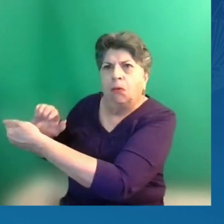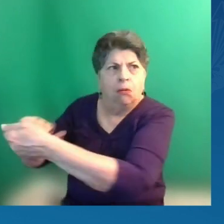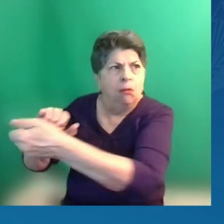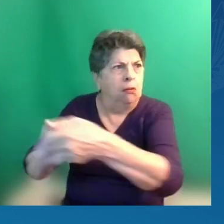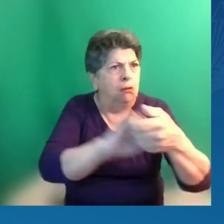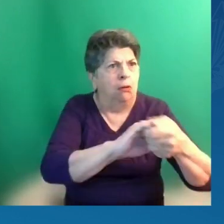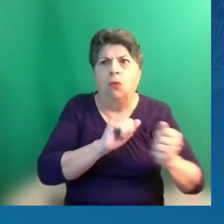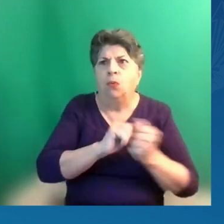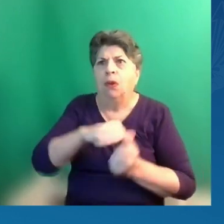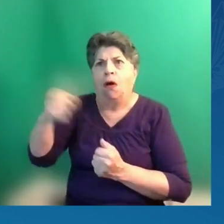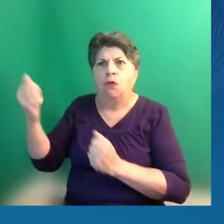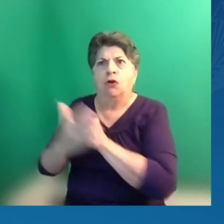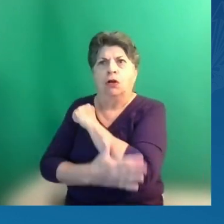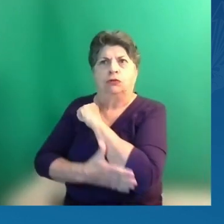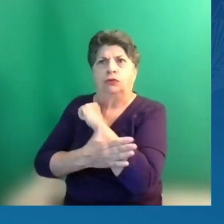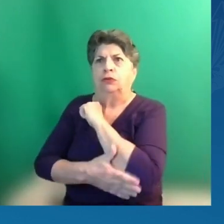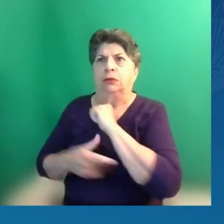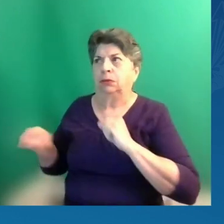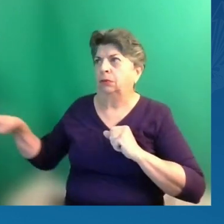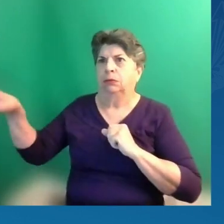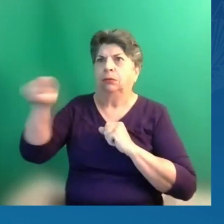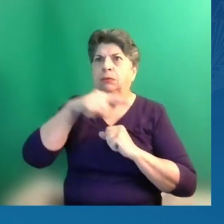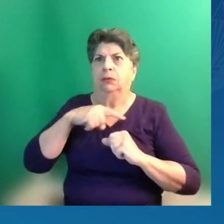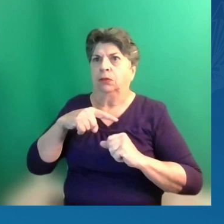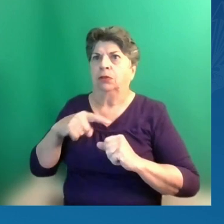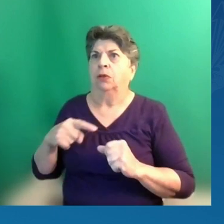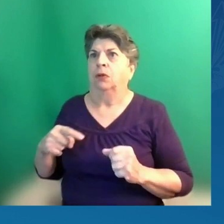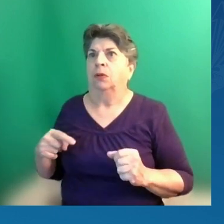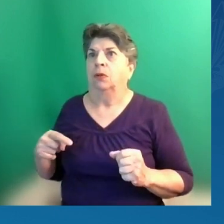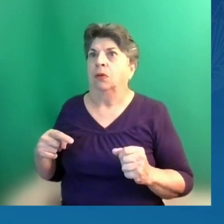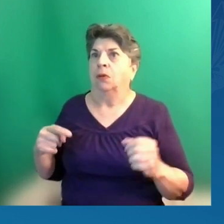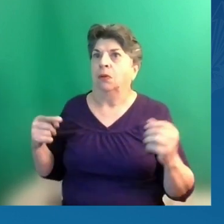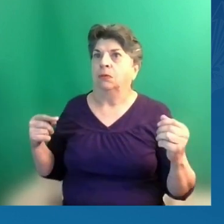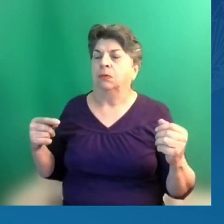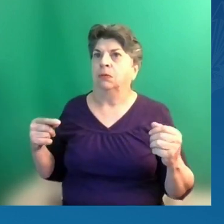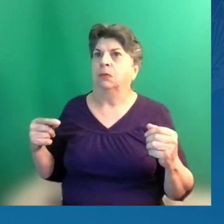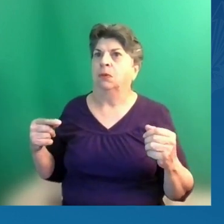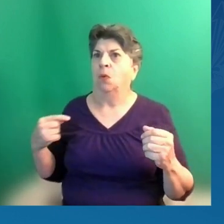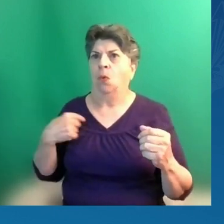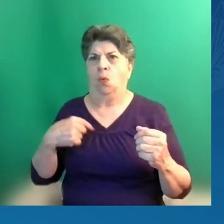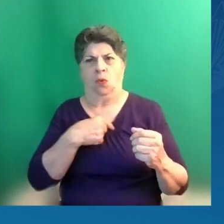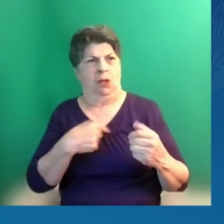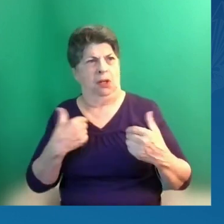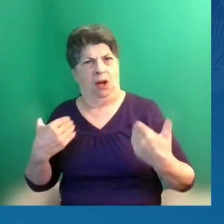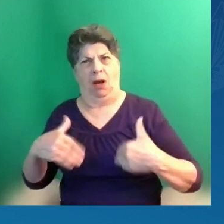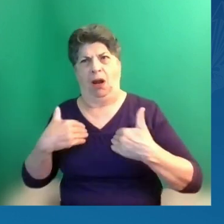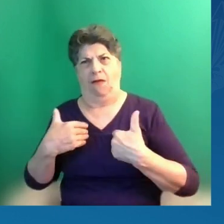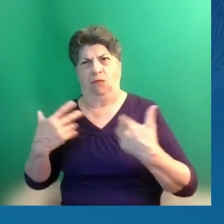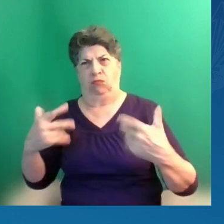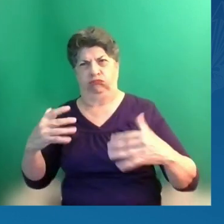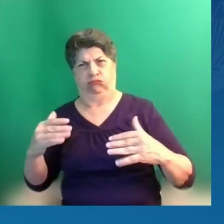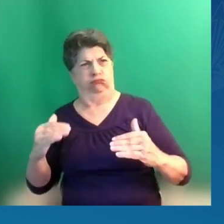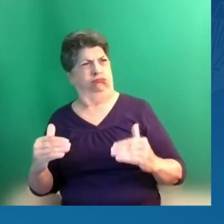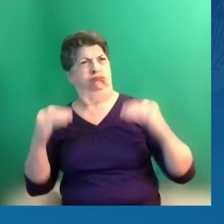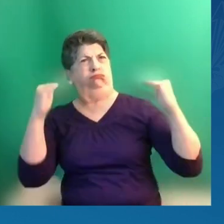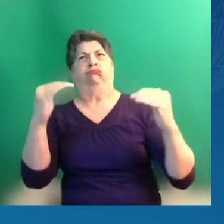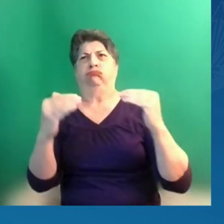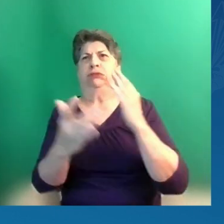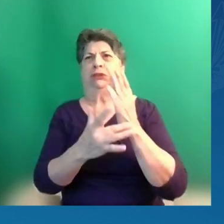to elevate water security as an international priority. This action plan will help our country